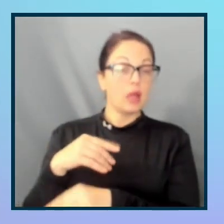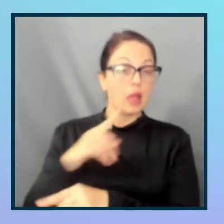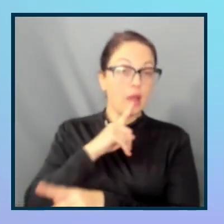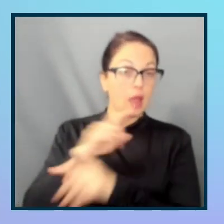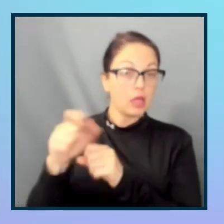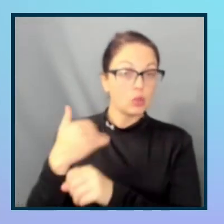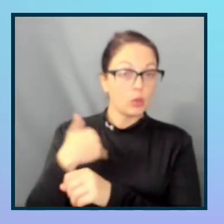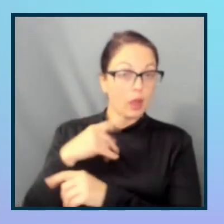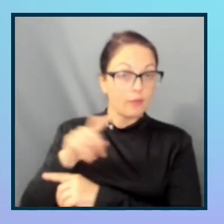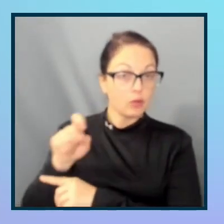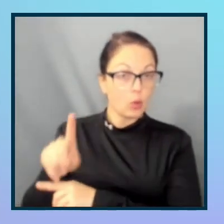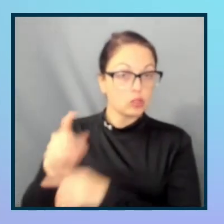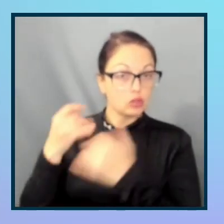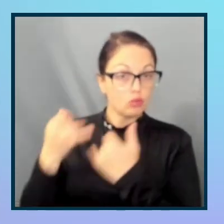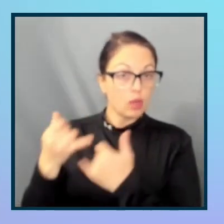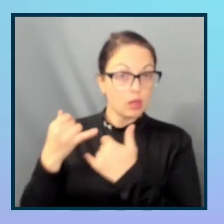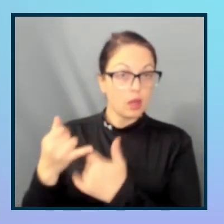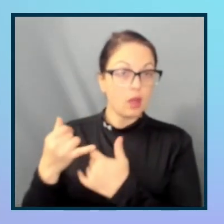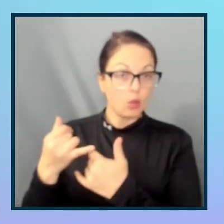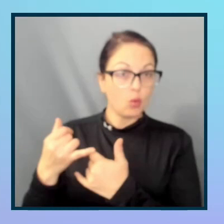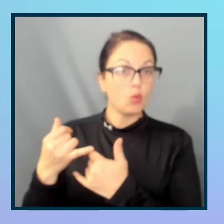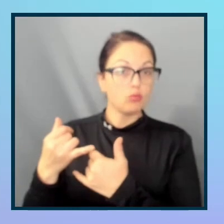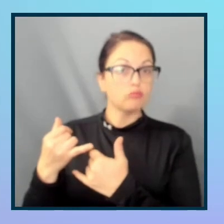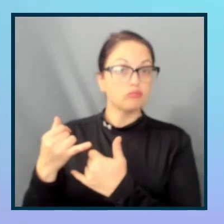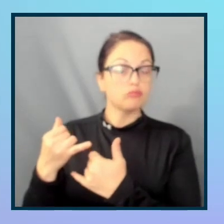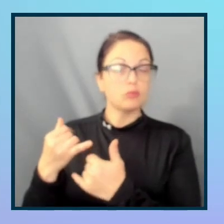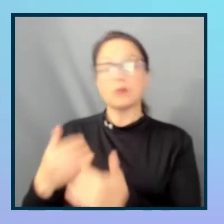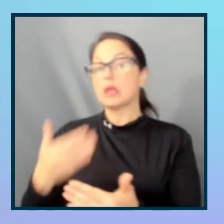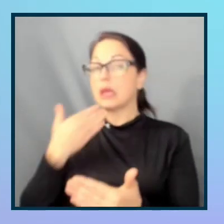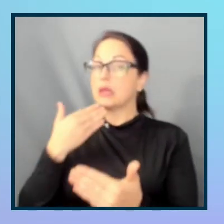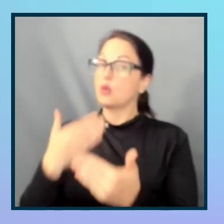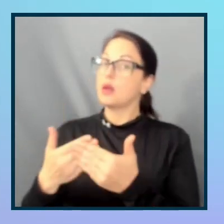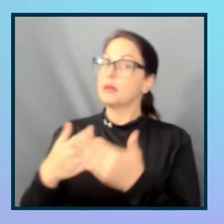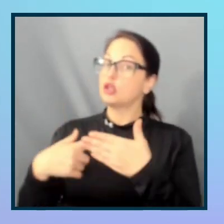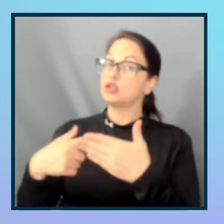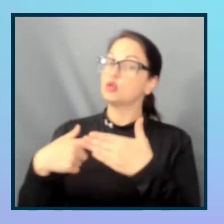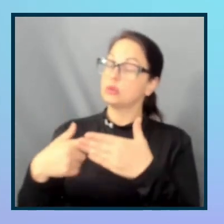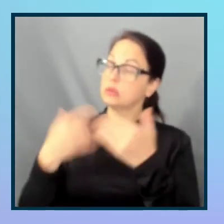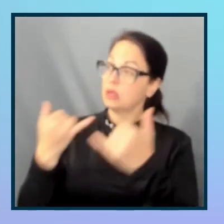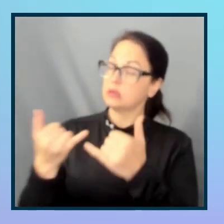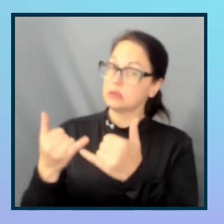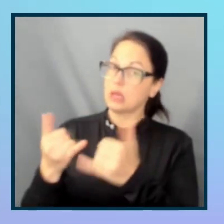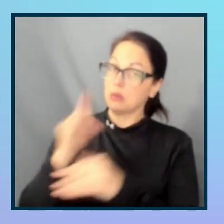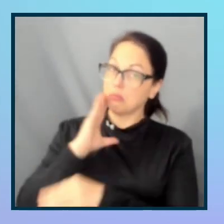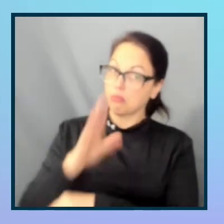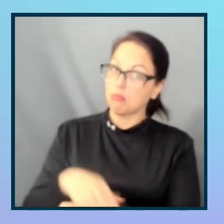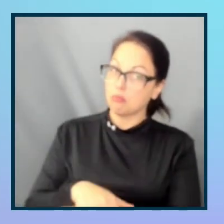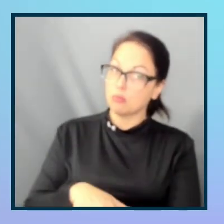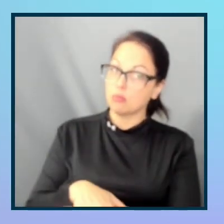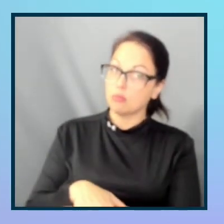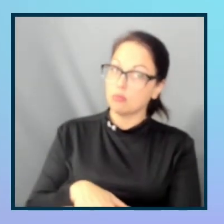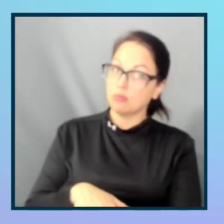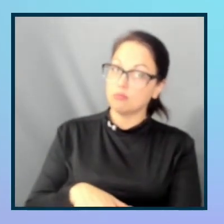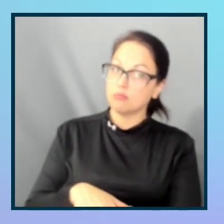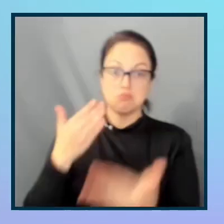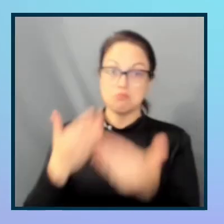that I think would be great to talk about now. Maybe for Fred and November,